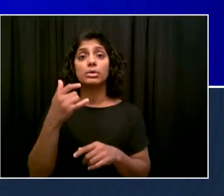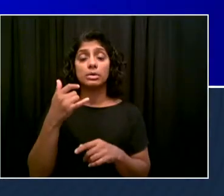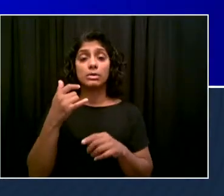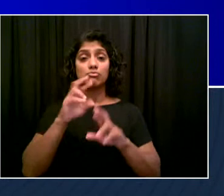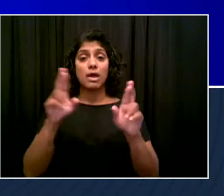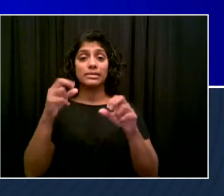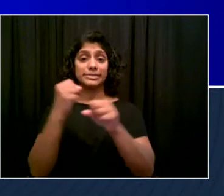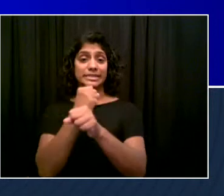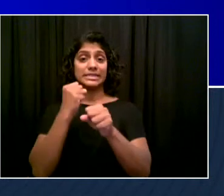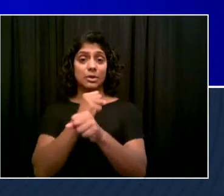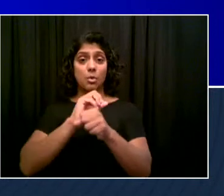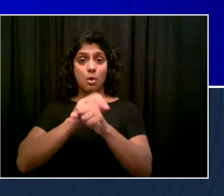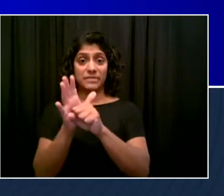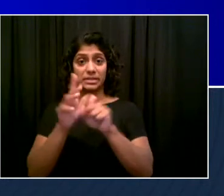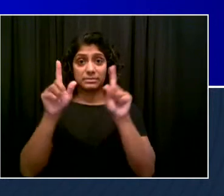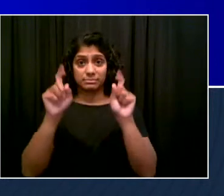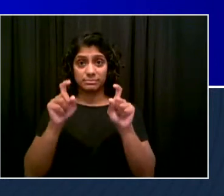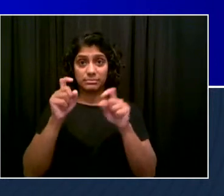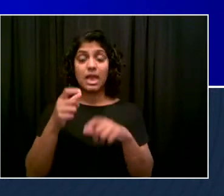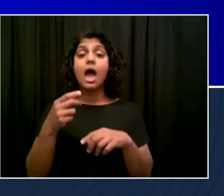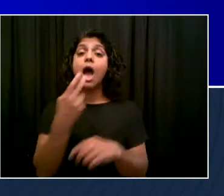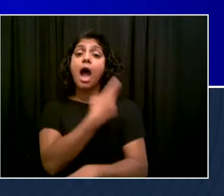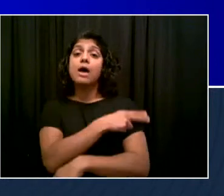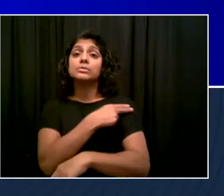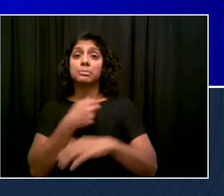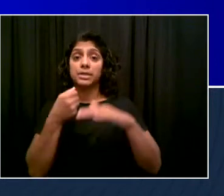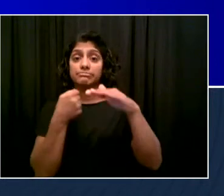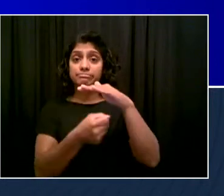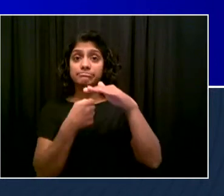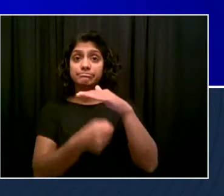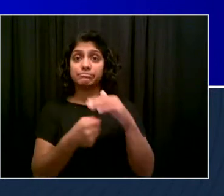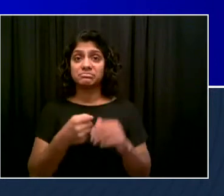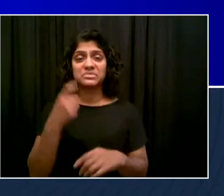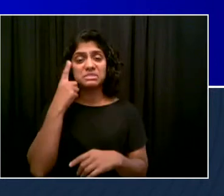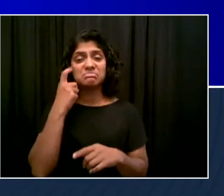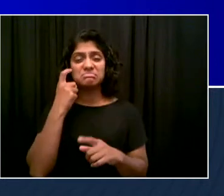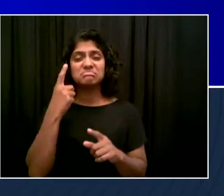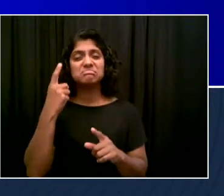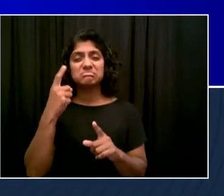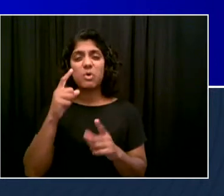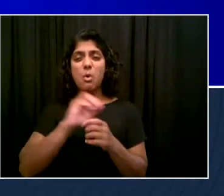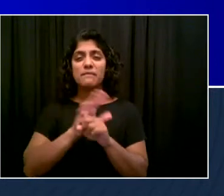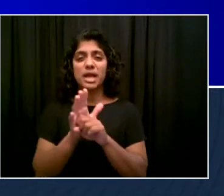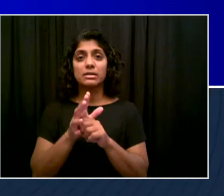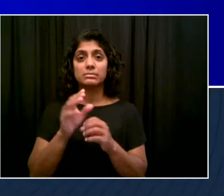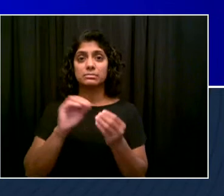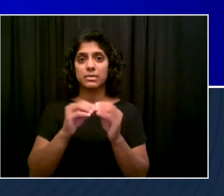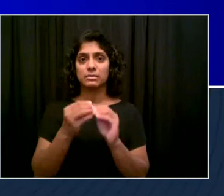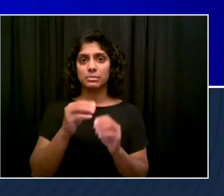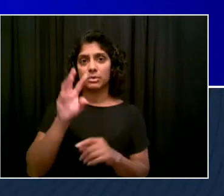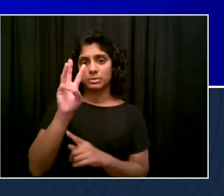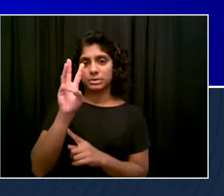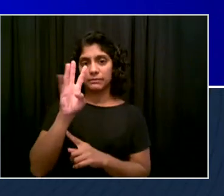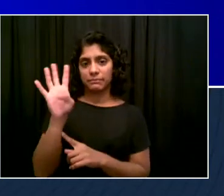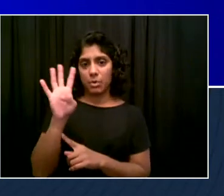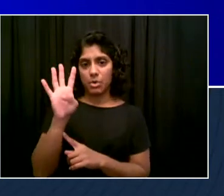NYC.GOV/BEATTHEHEAT IS GUTTER